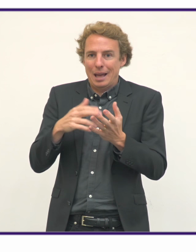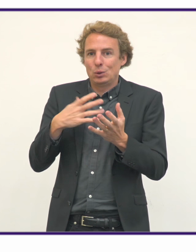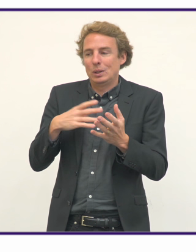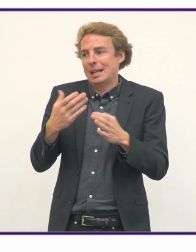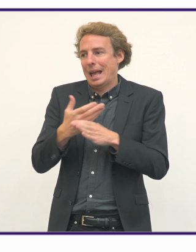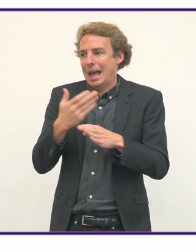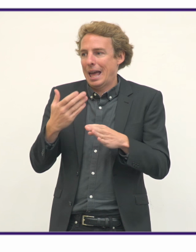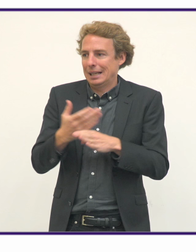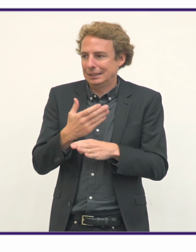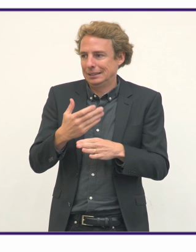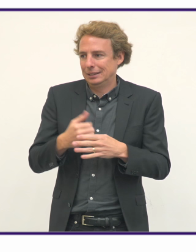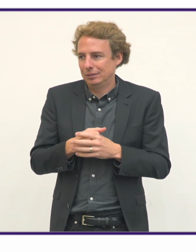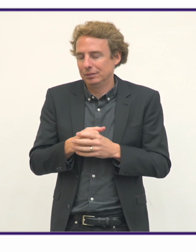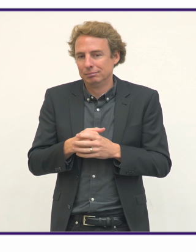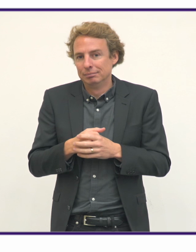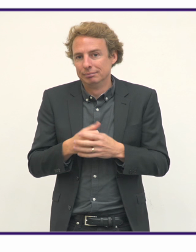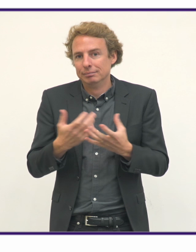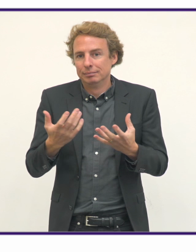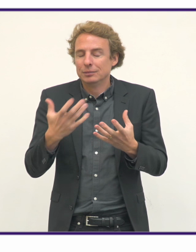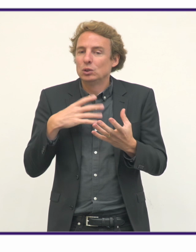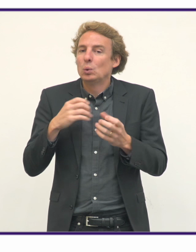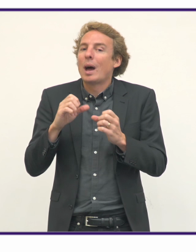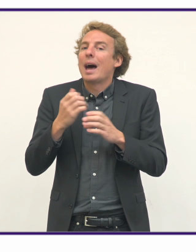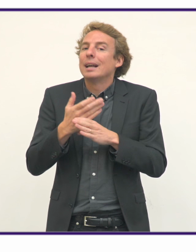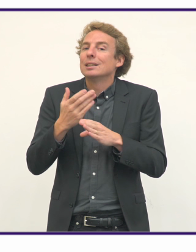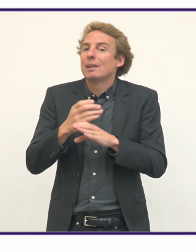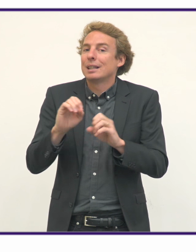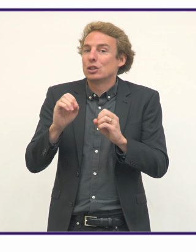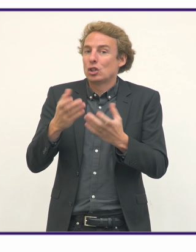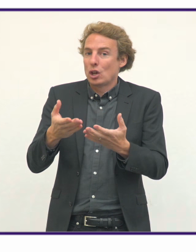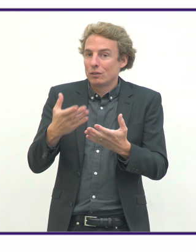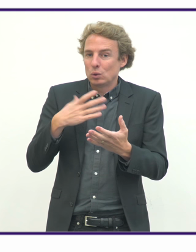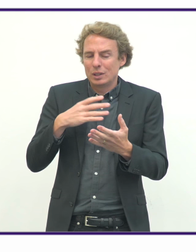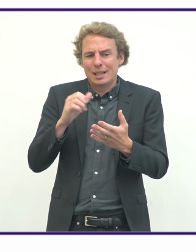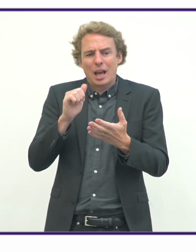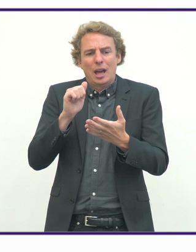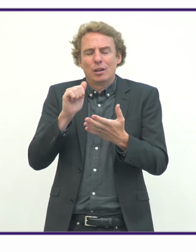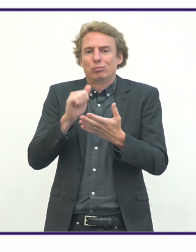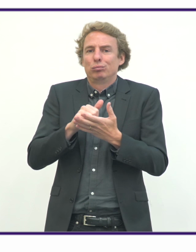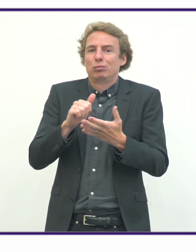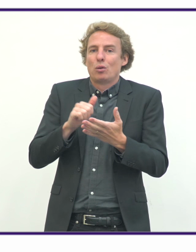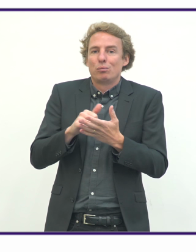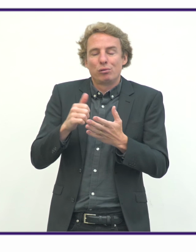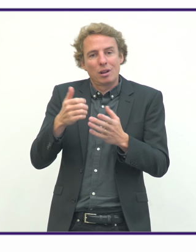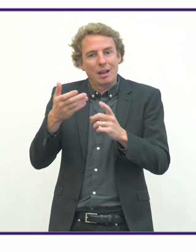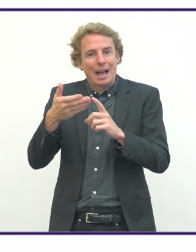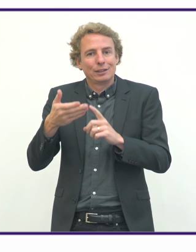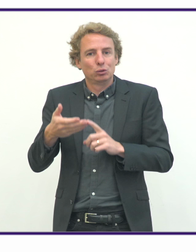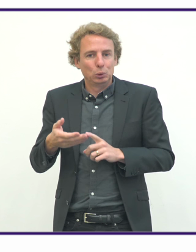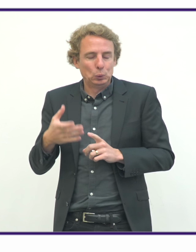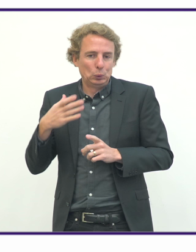with the backend service, and then also the appropriate headers for the attributes defined by the user, like session and user ID.